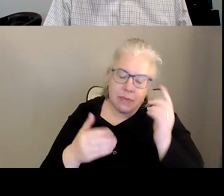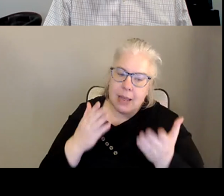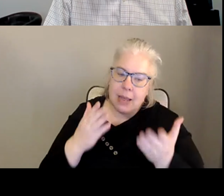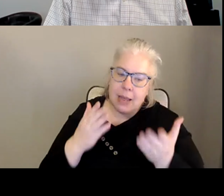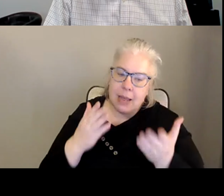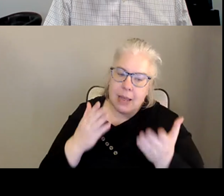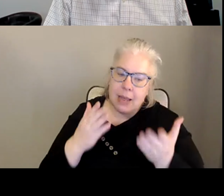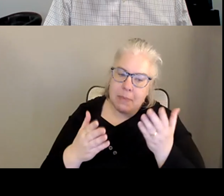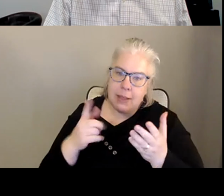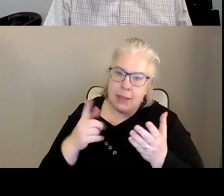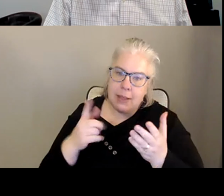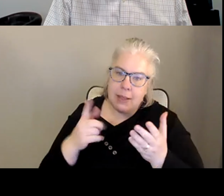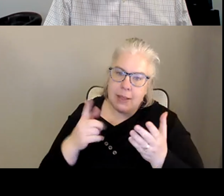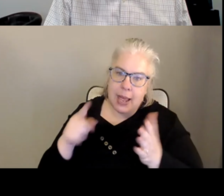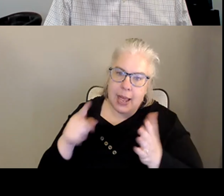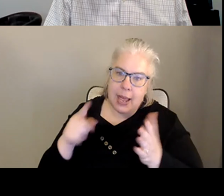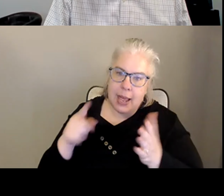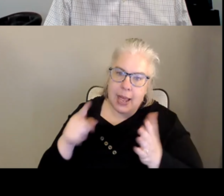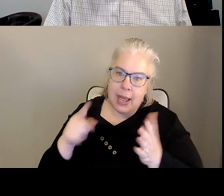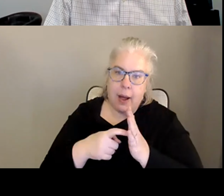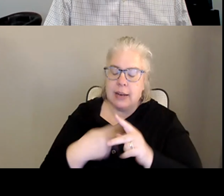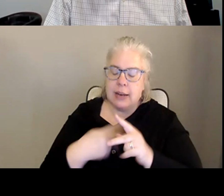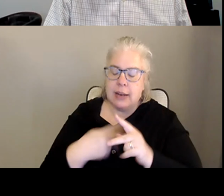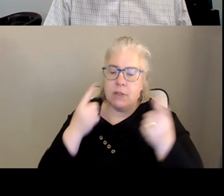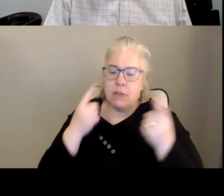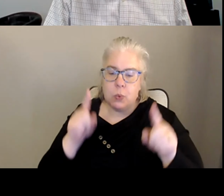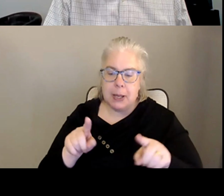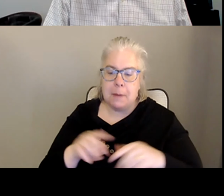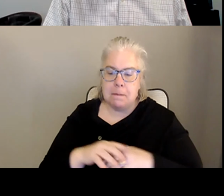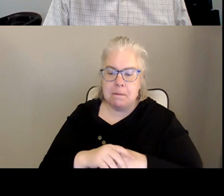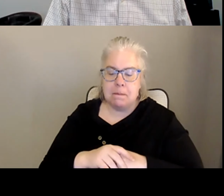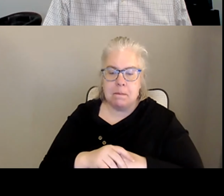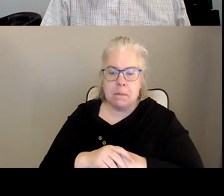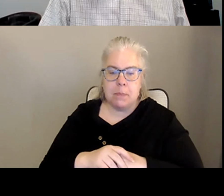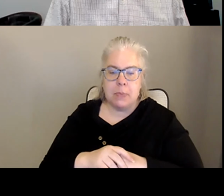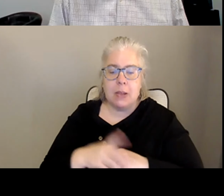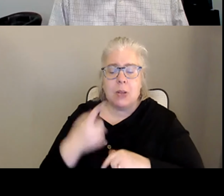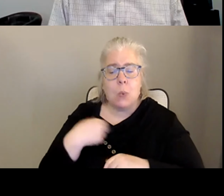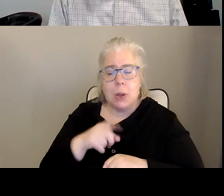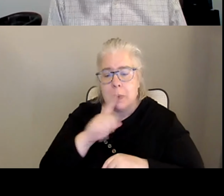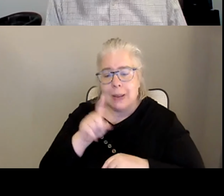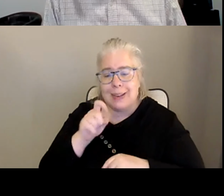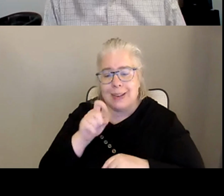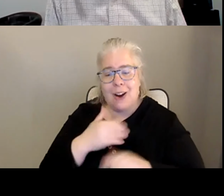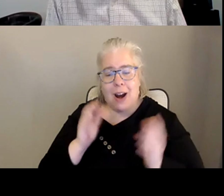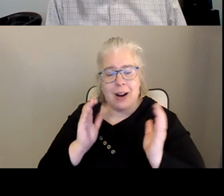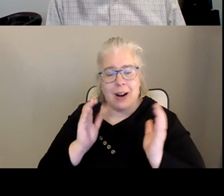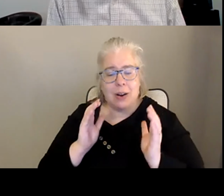require these types of agreements and contracts upfront before they start. So we really meet our clients where they are.